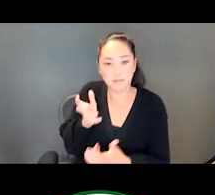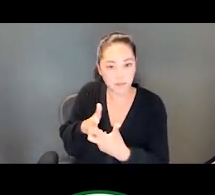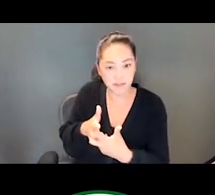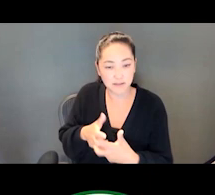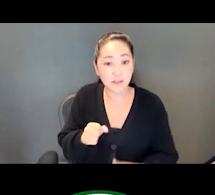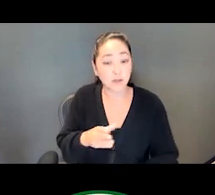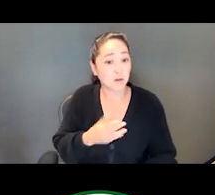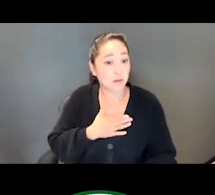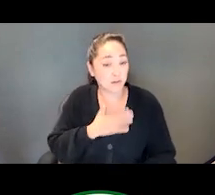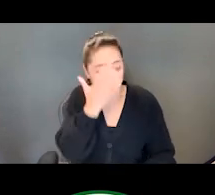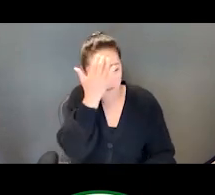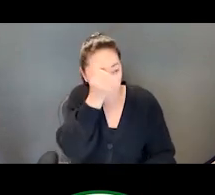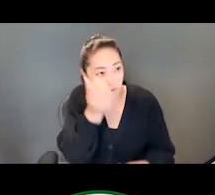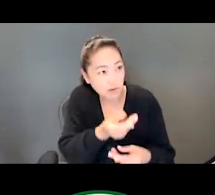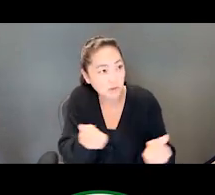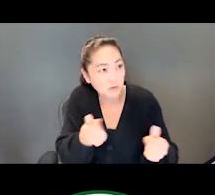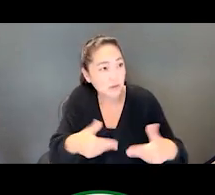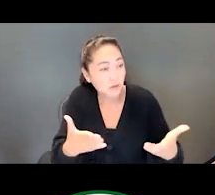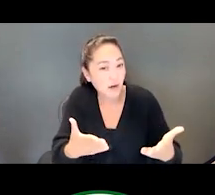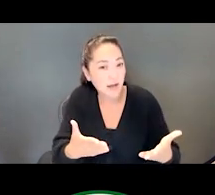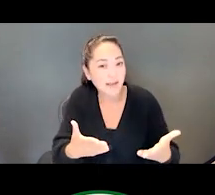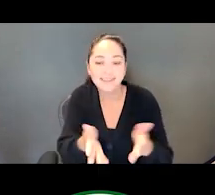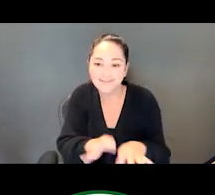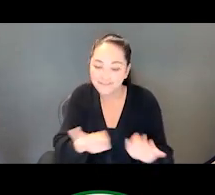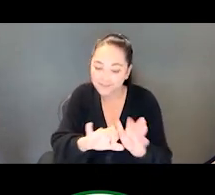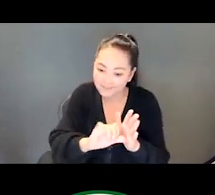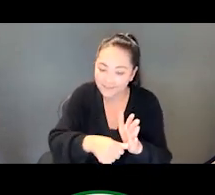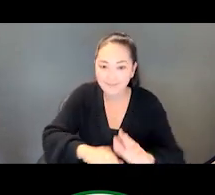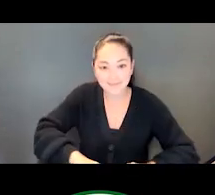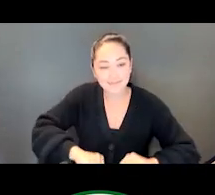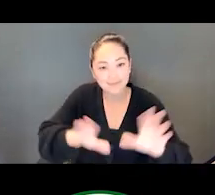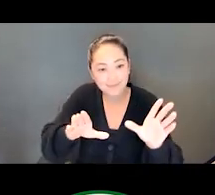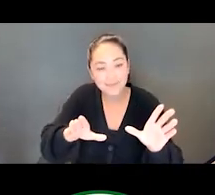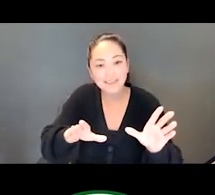So that people can make informed decisions. I work with a lot of assessments and one of